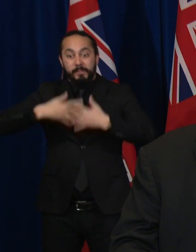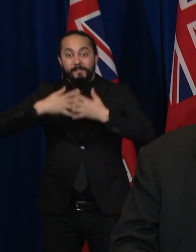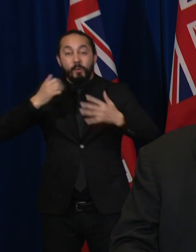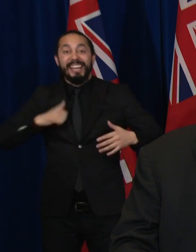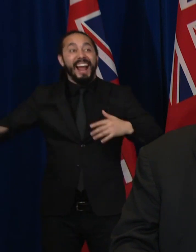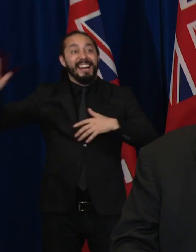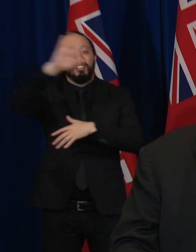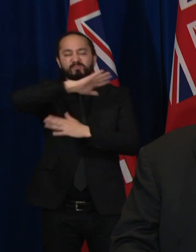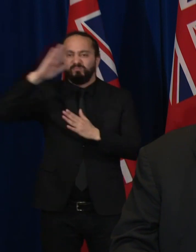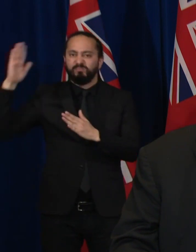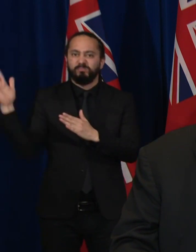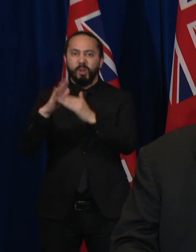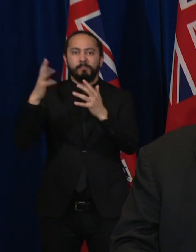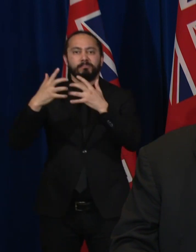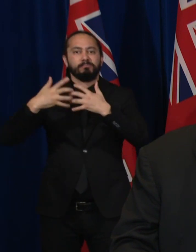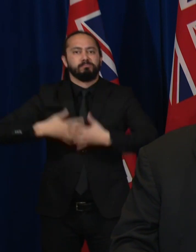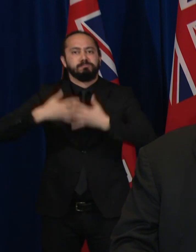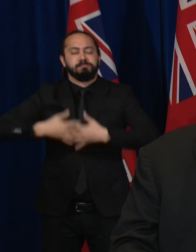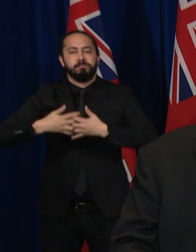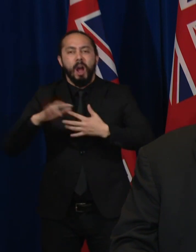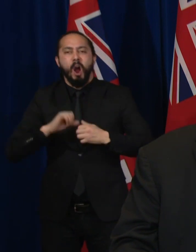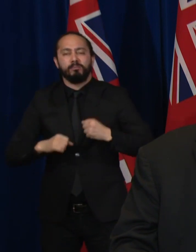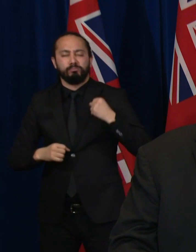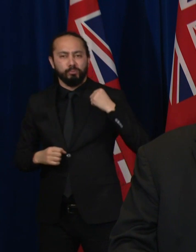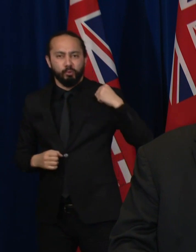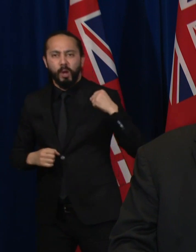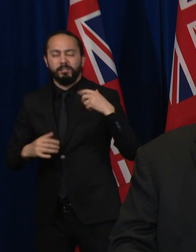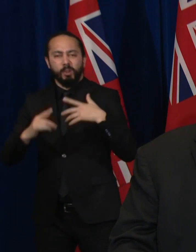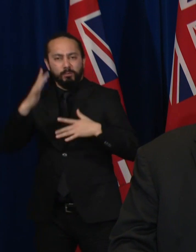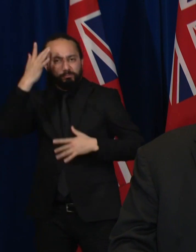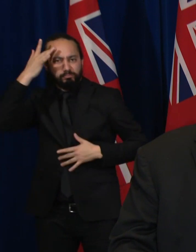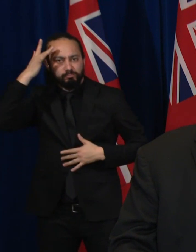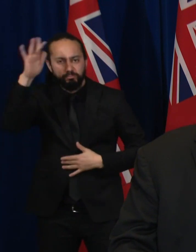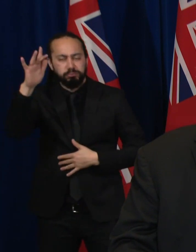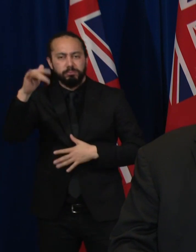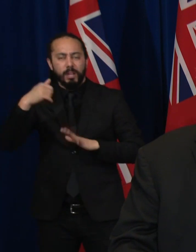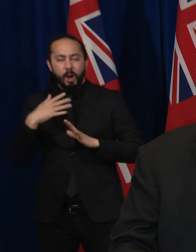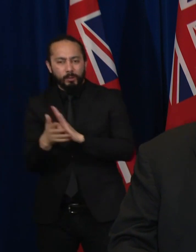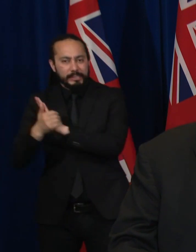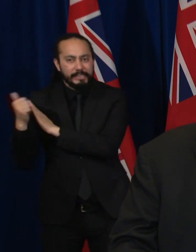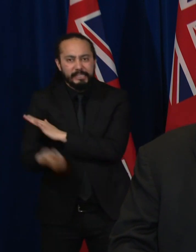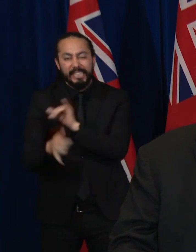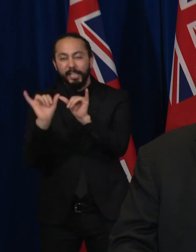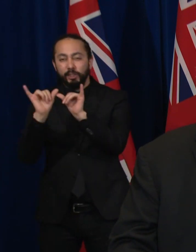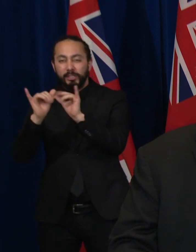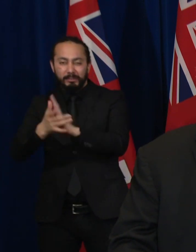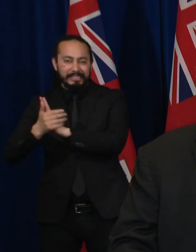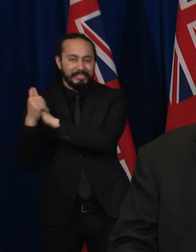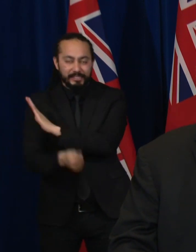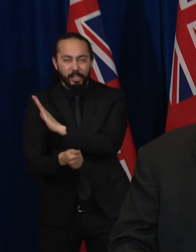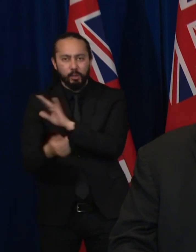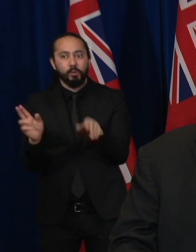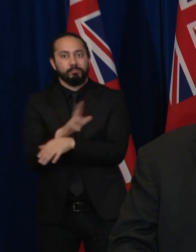Canada. We're using our manufacturing might, ingenuity and engineering skills. I can't say enough about the